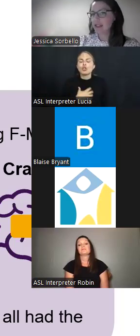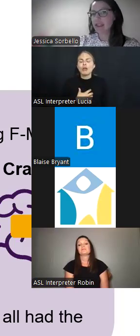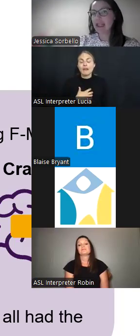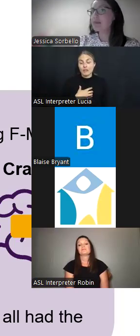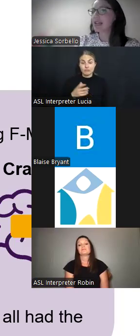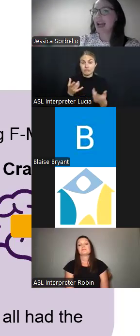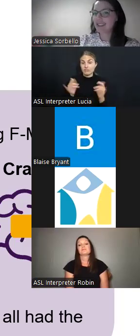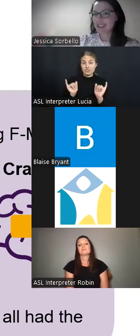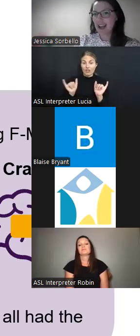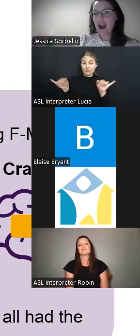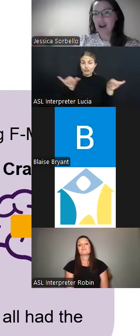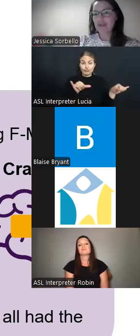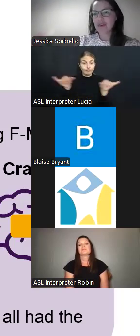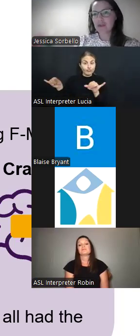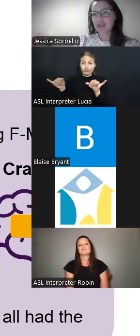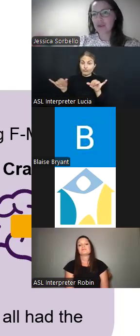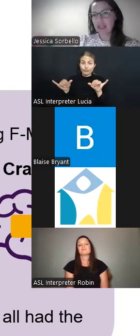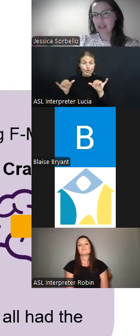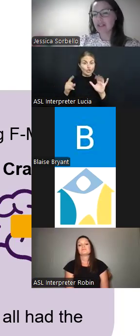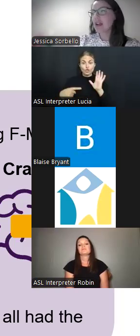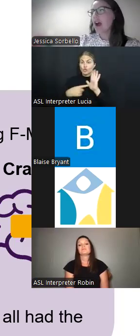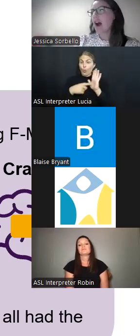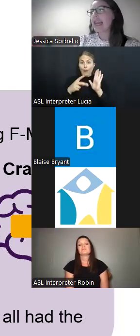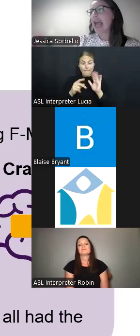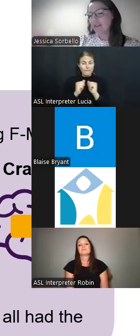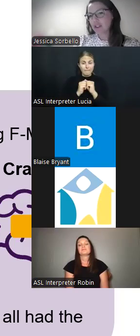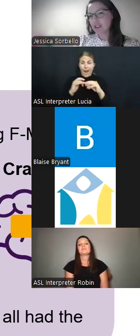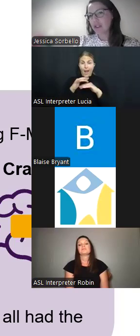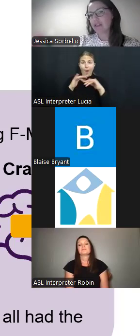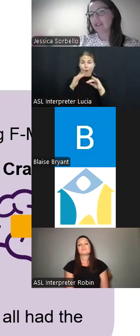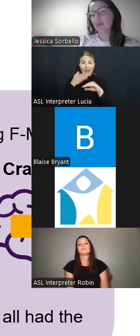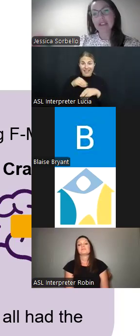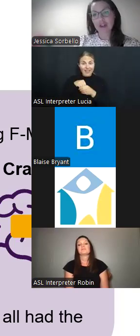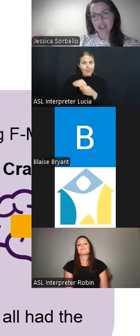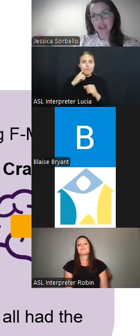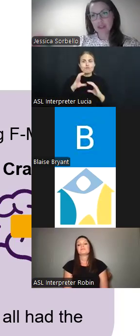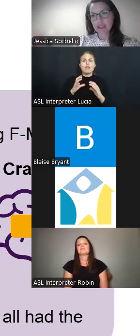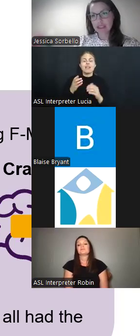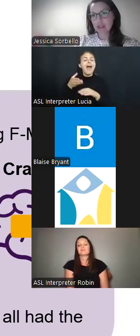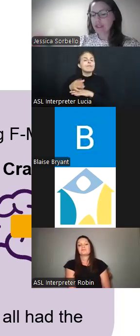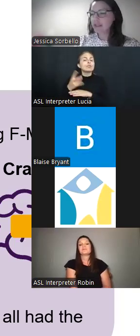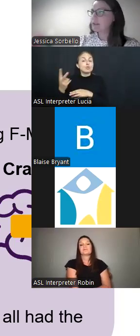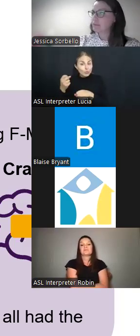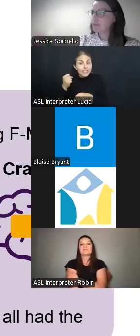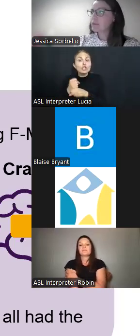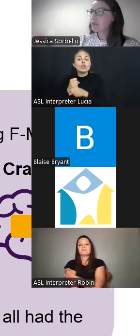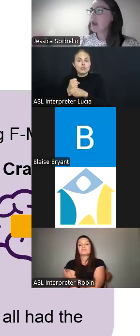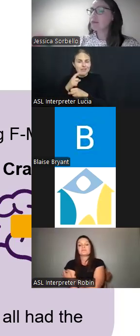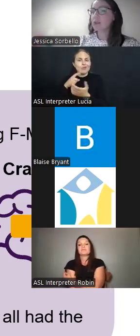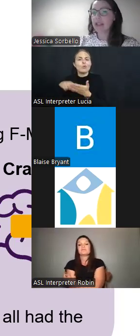they started to notice a decrease. Again, folks were hooked up to the FMRI and simply asked to describe their